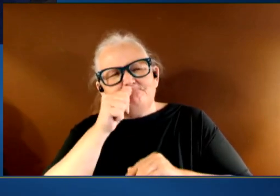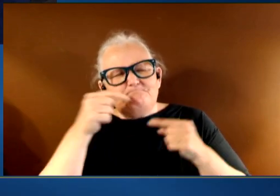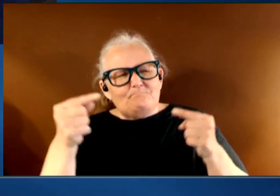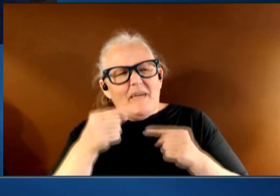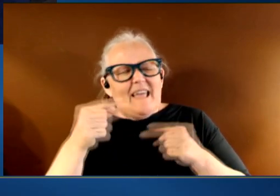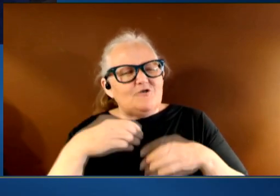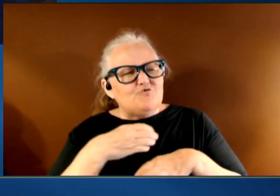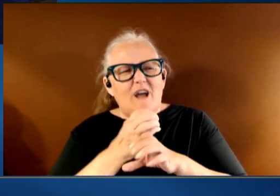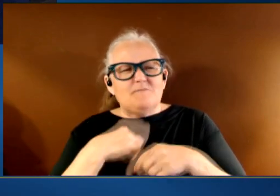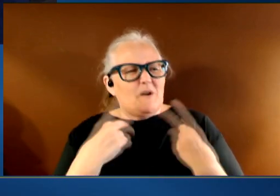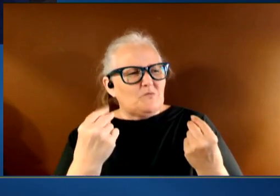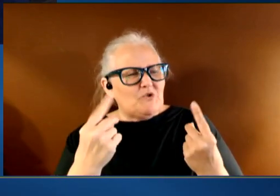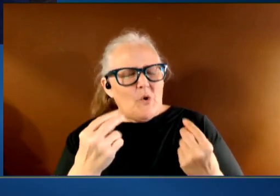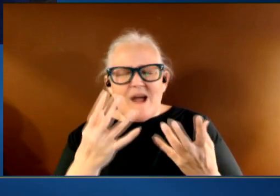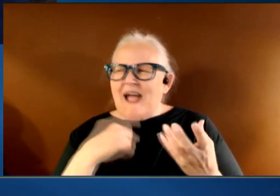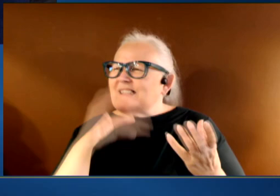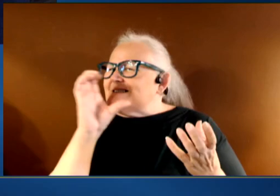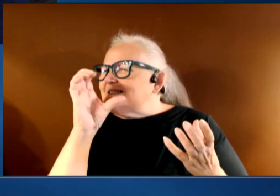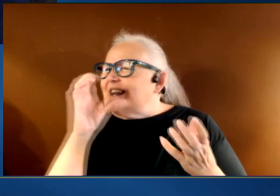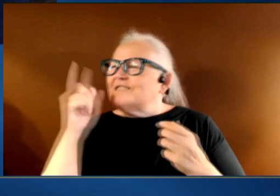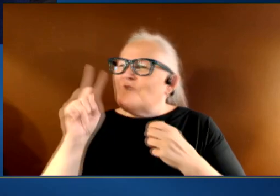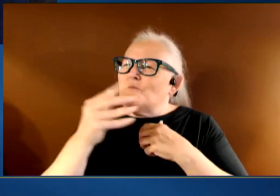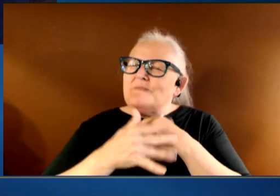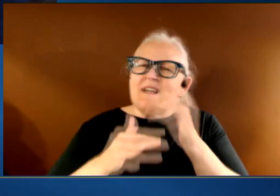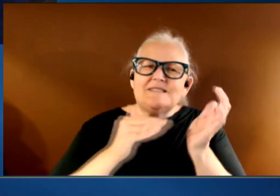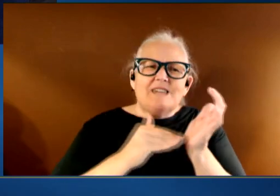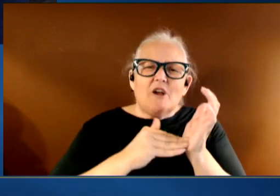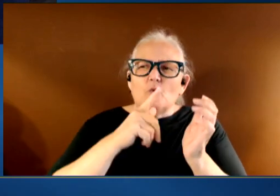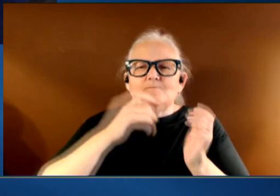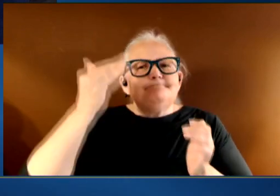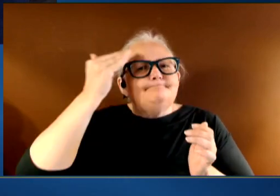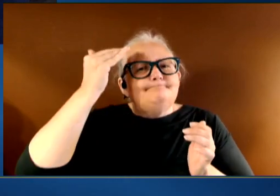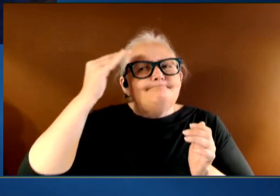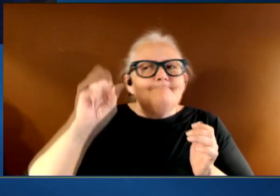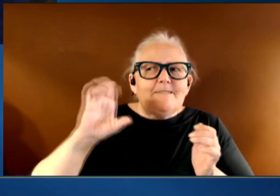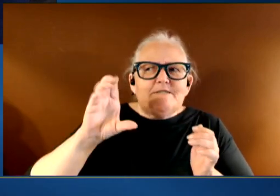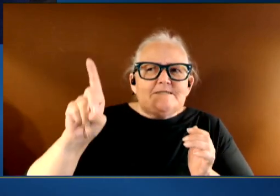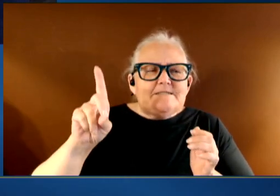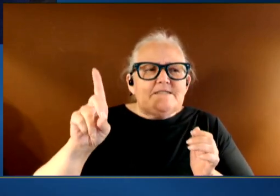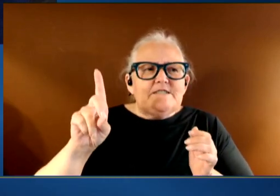me to find a hematologist who knows sickle cell disease. I've never heard of hydroxyurea before.